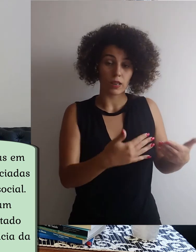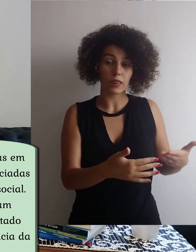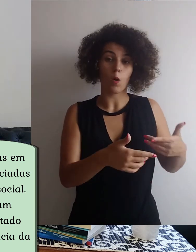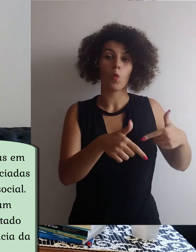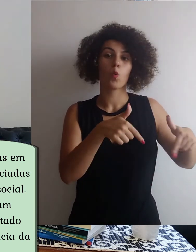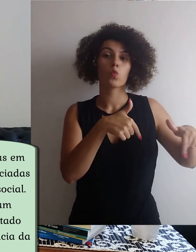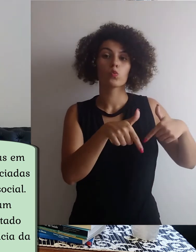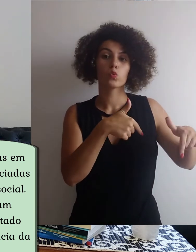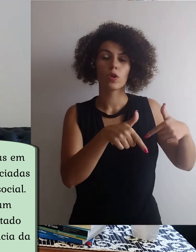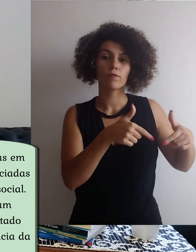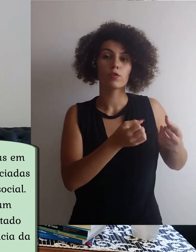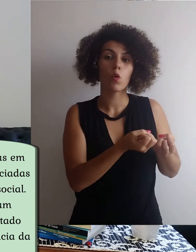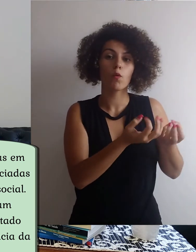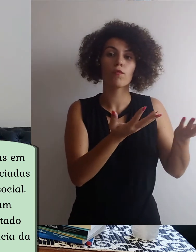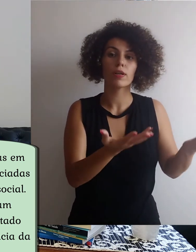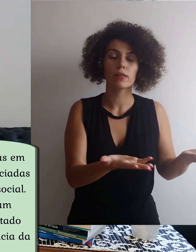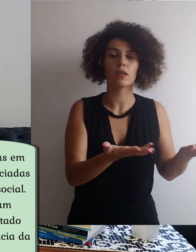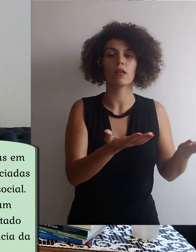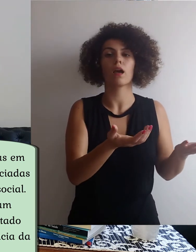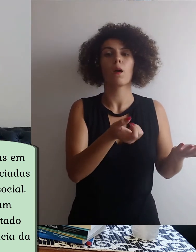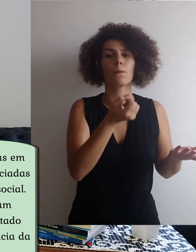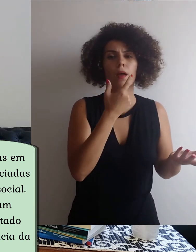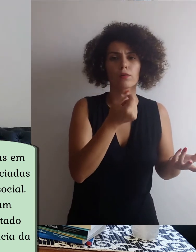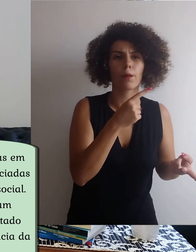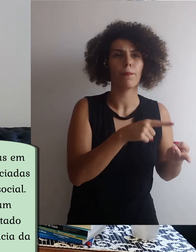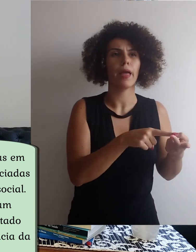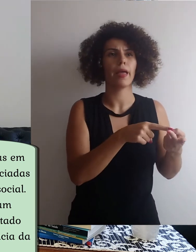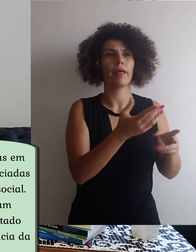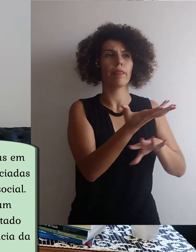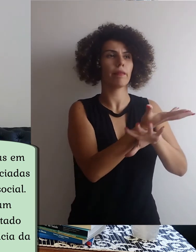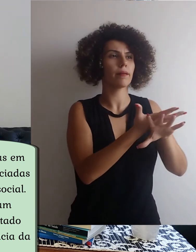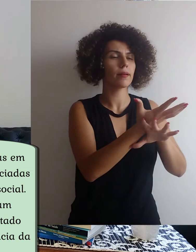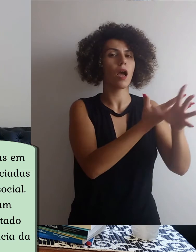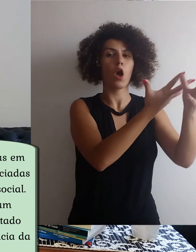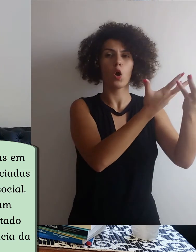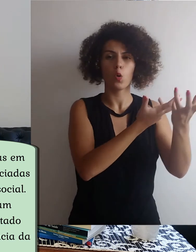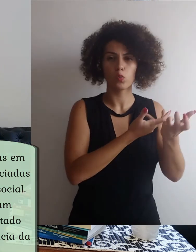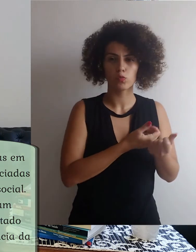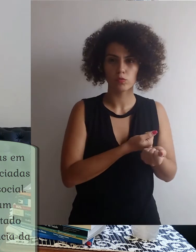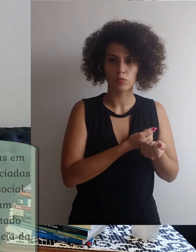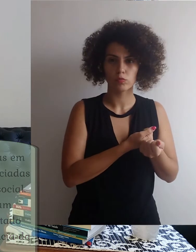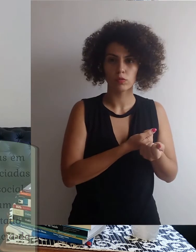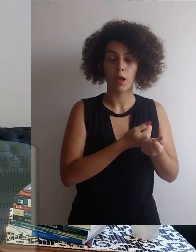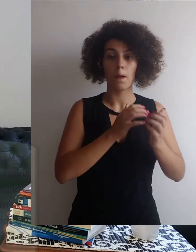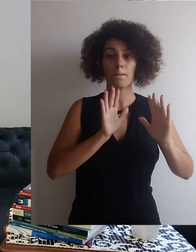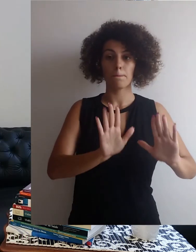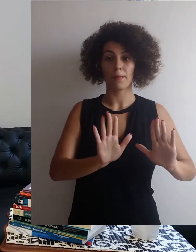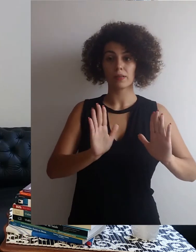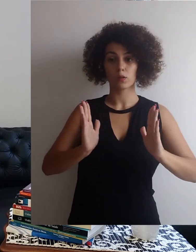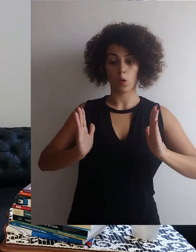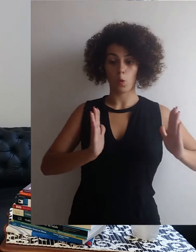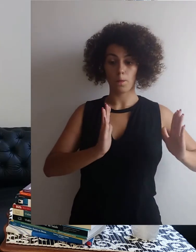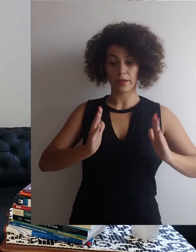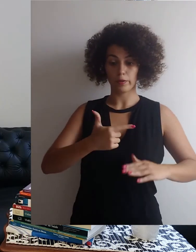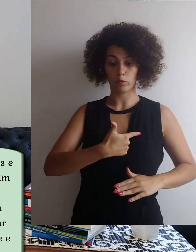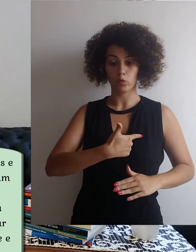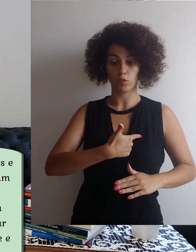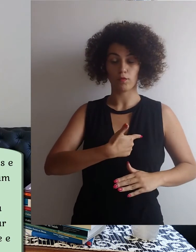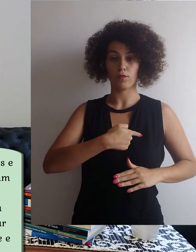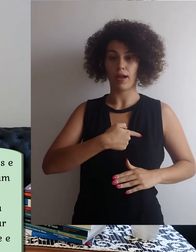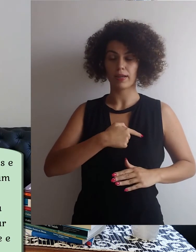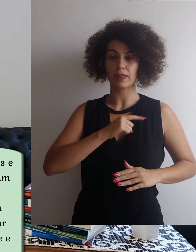These CAPs provided outpatient care services, medications and consultations, and during the